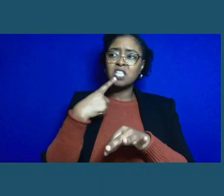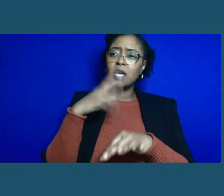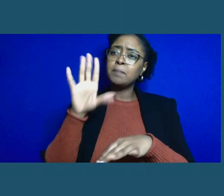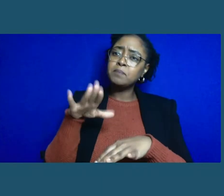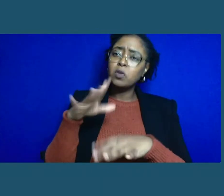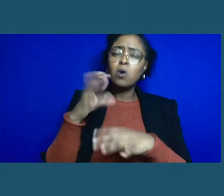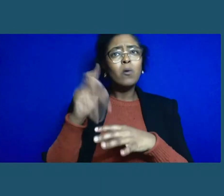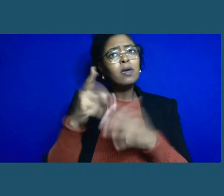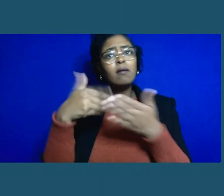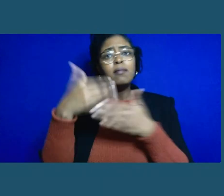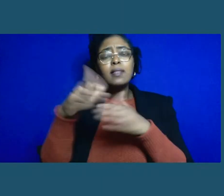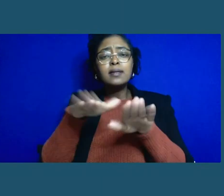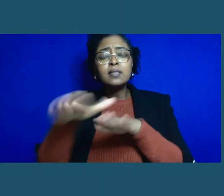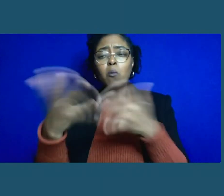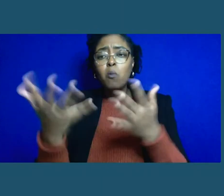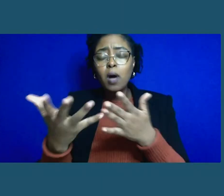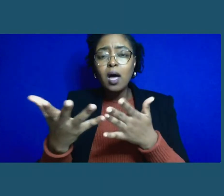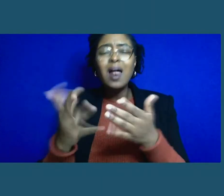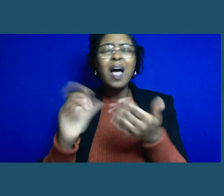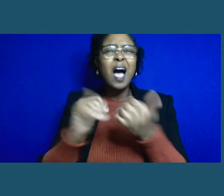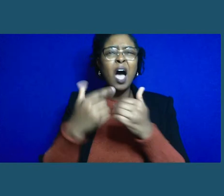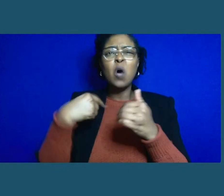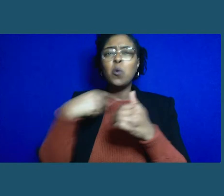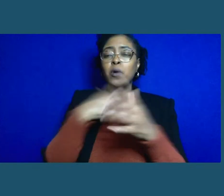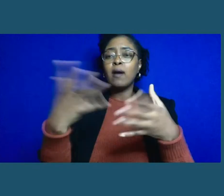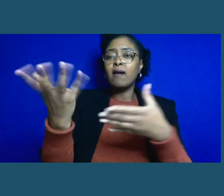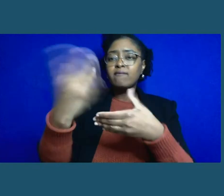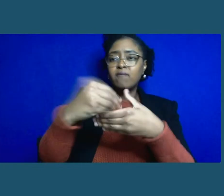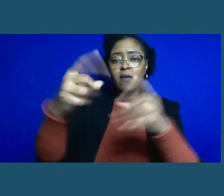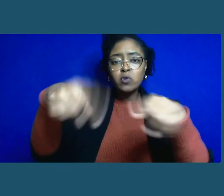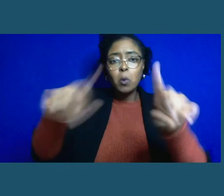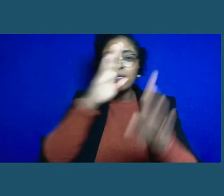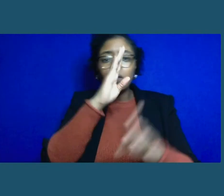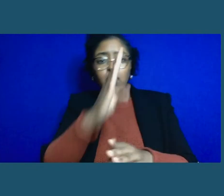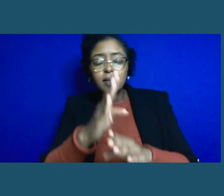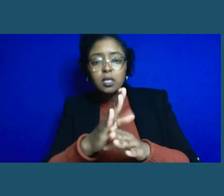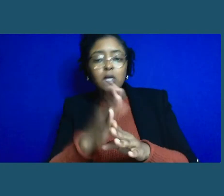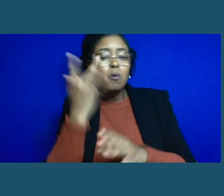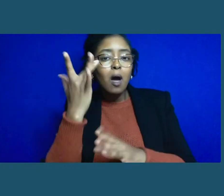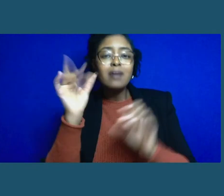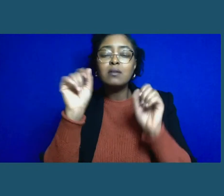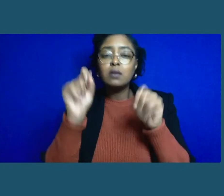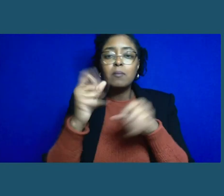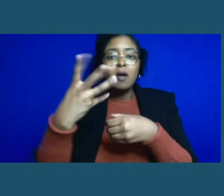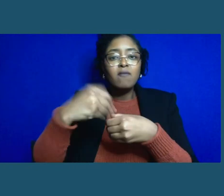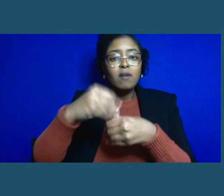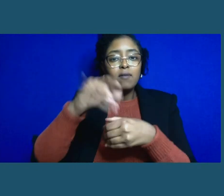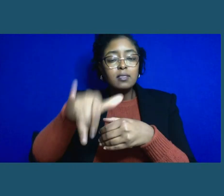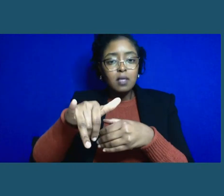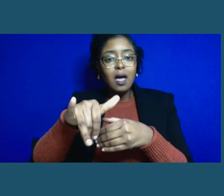these issues. I think it's important for us to come back and say, you know what are the